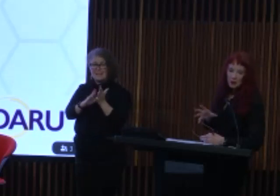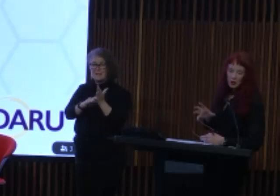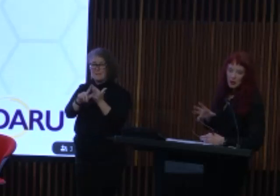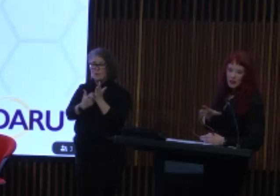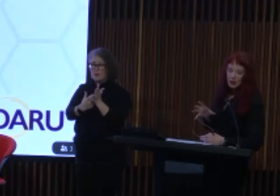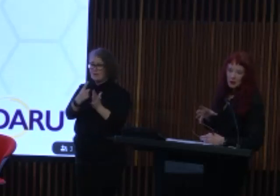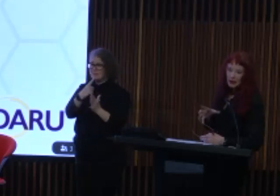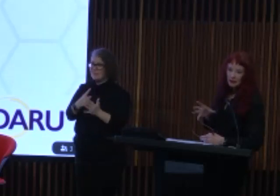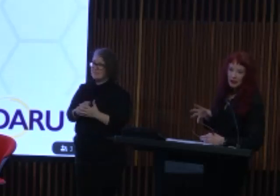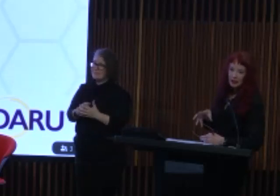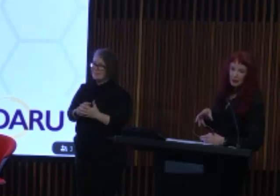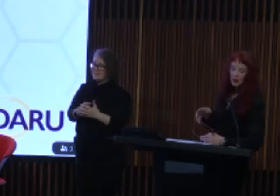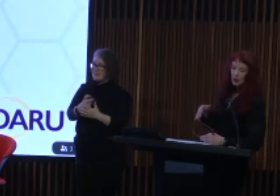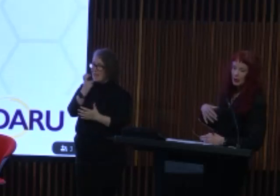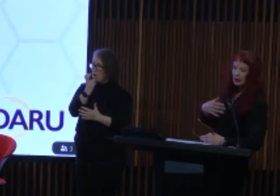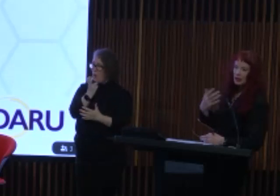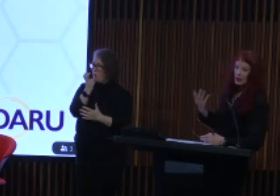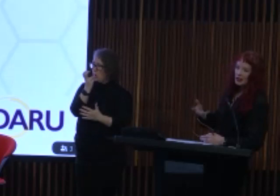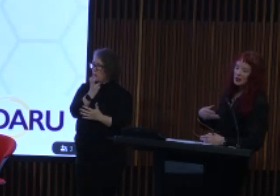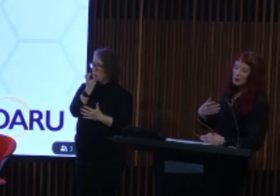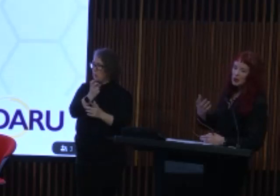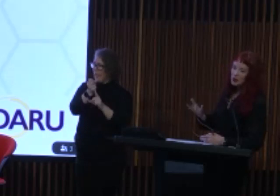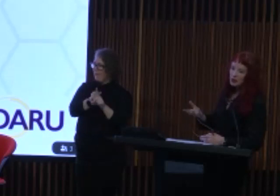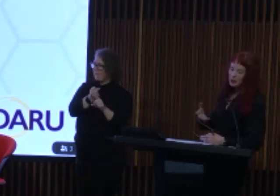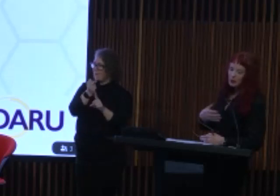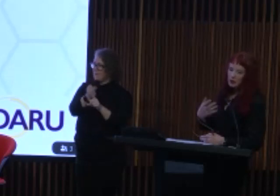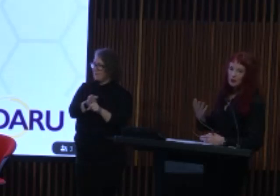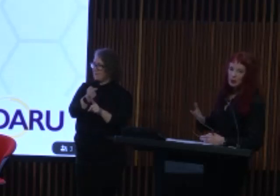phrase, crusty old advocates. But you get the picture. Some of us that have